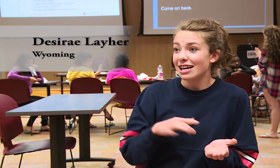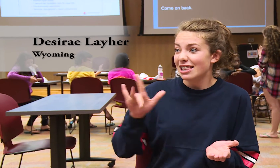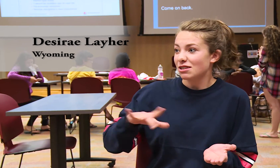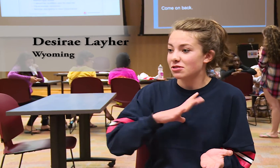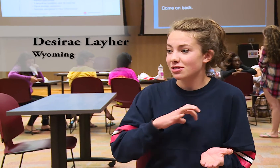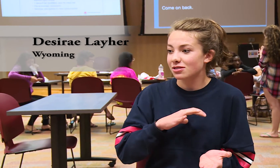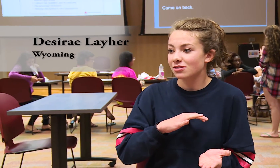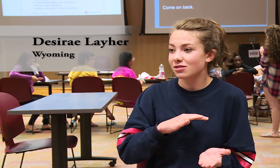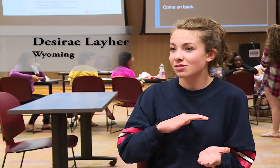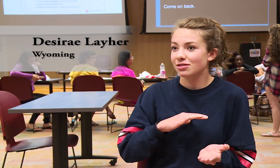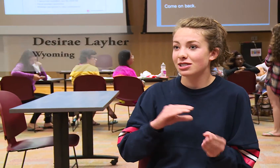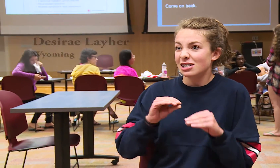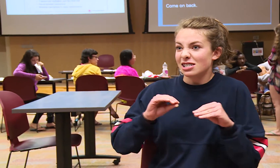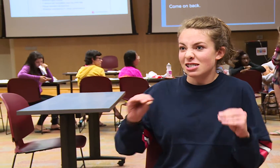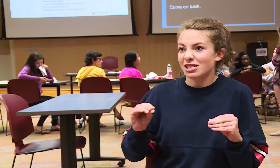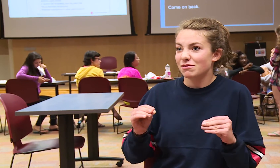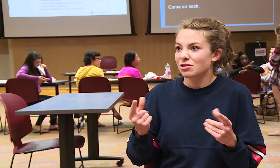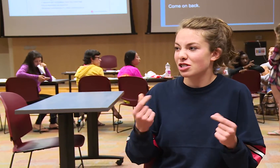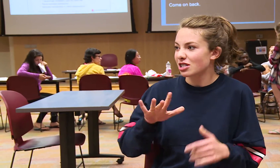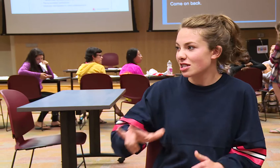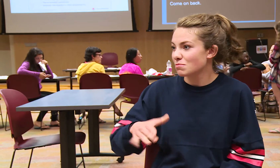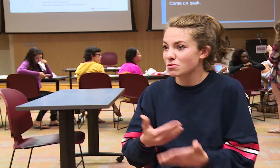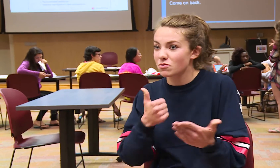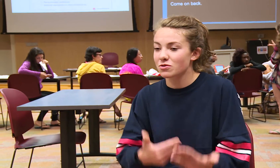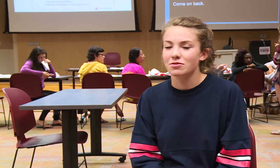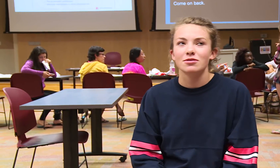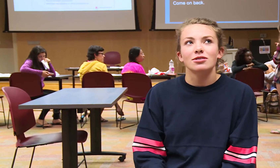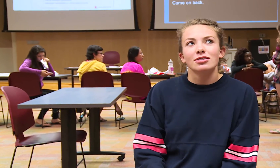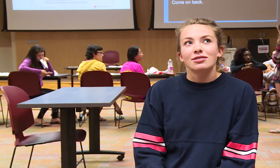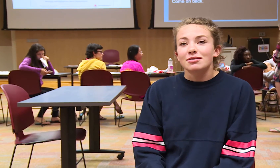That was really cool Because I had never touched a heart before.